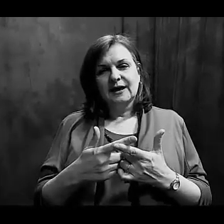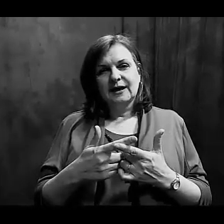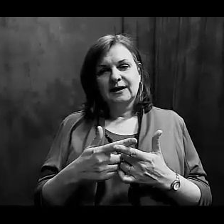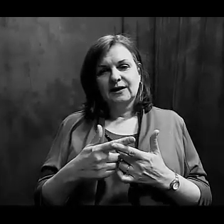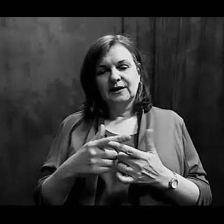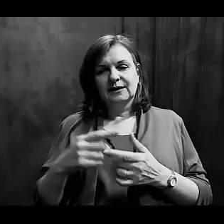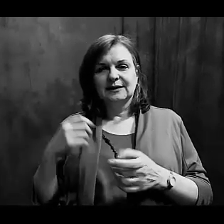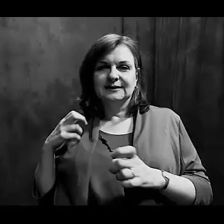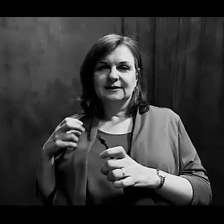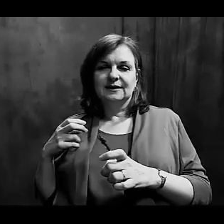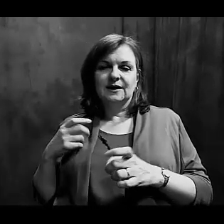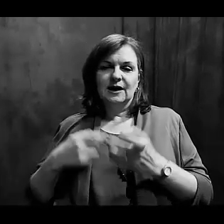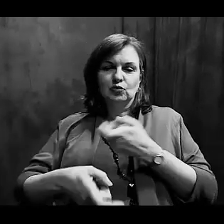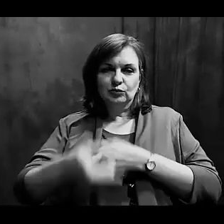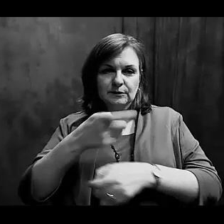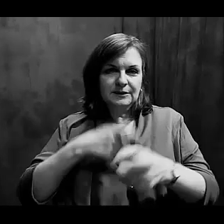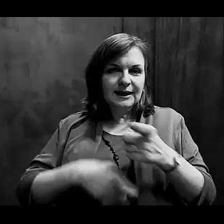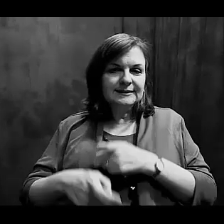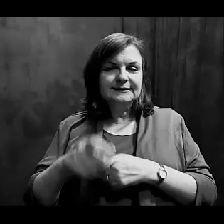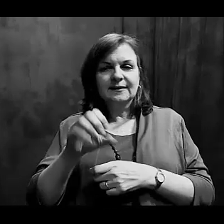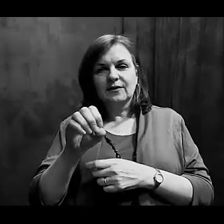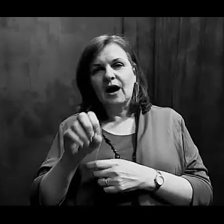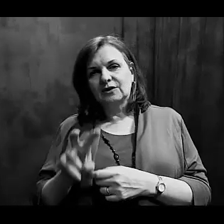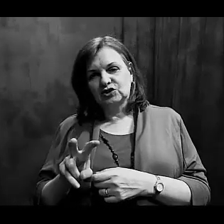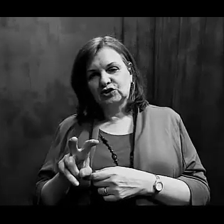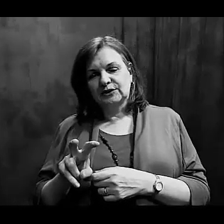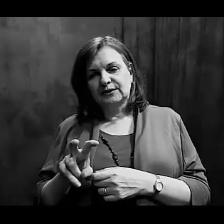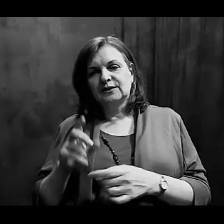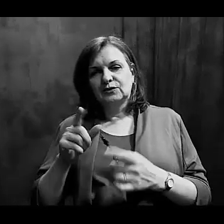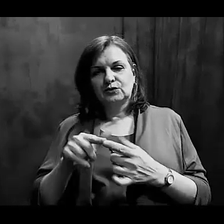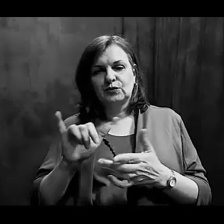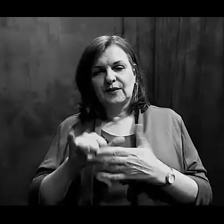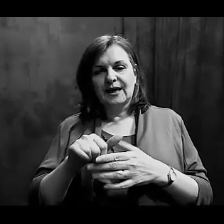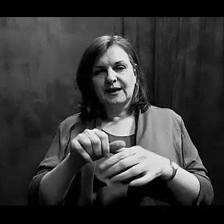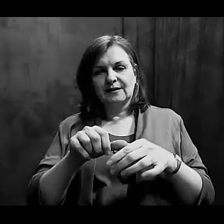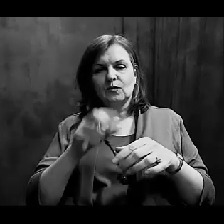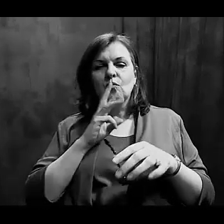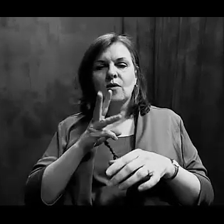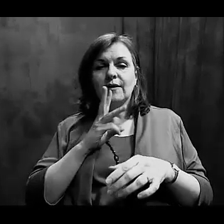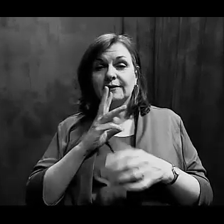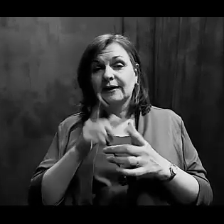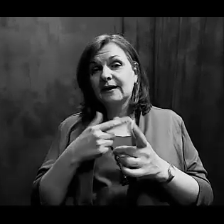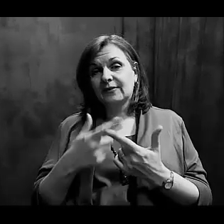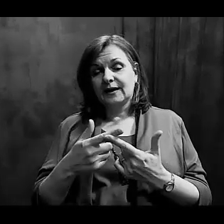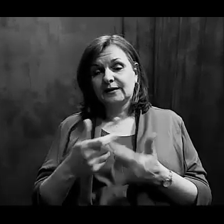and return all of that oxygen to the coastlines and help